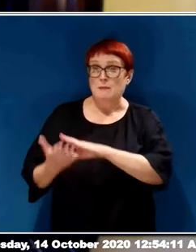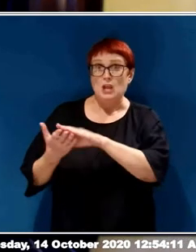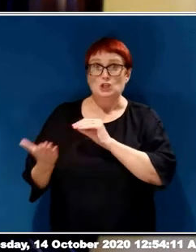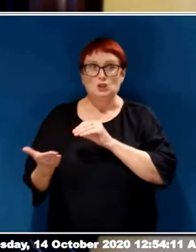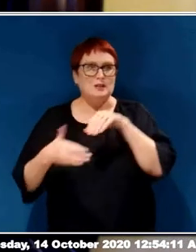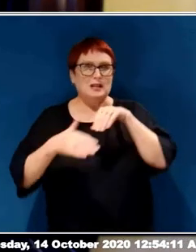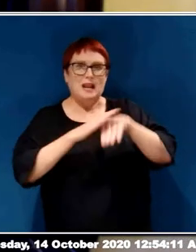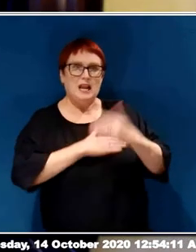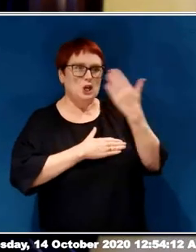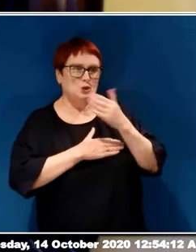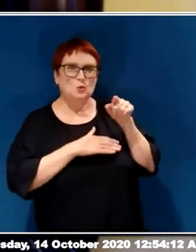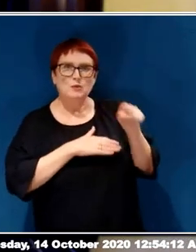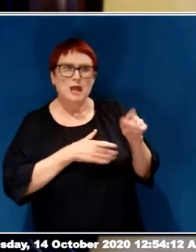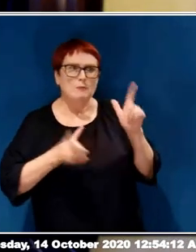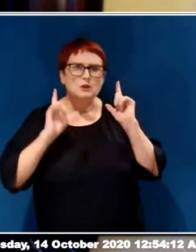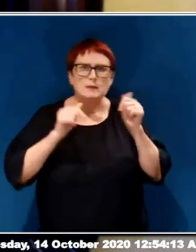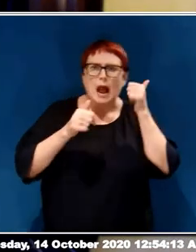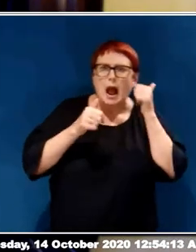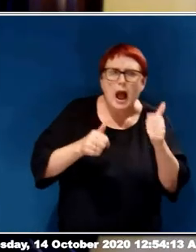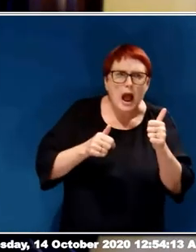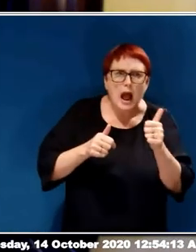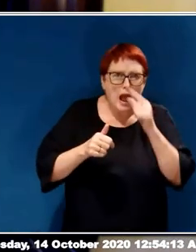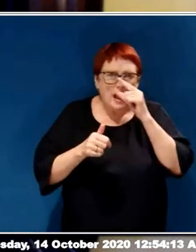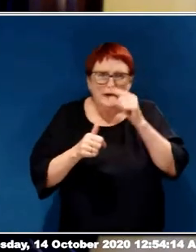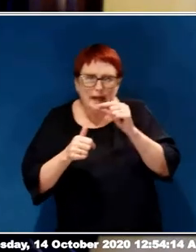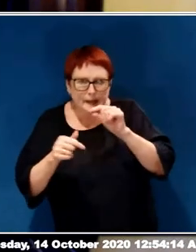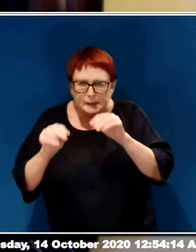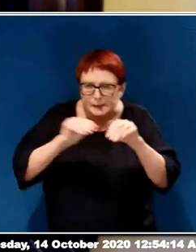categorical system or not.